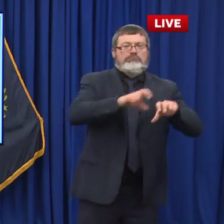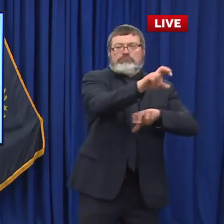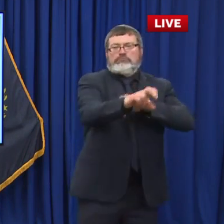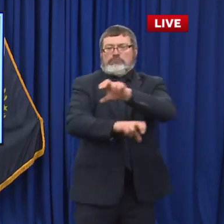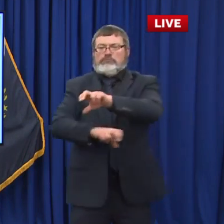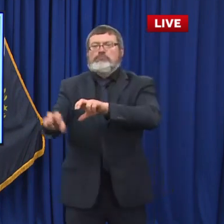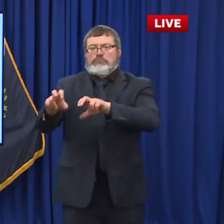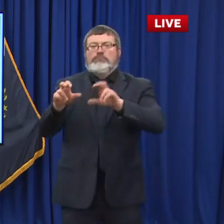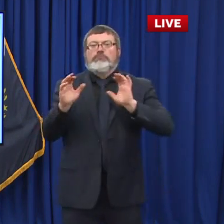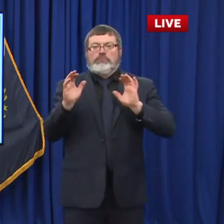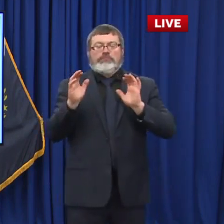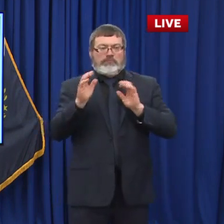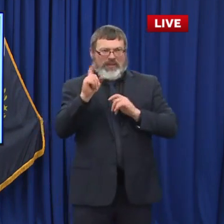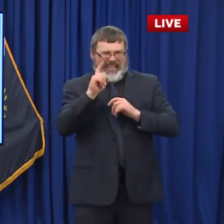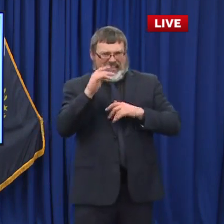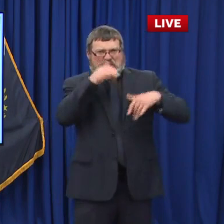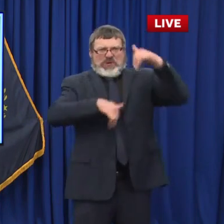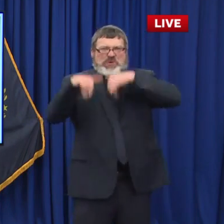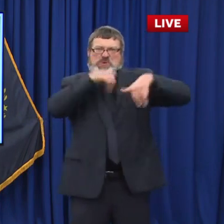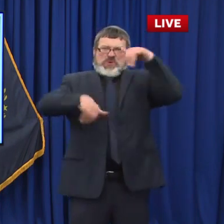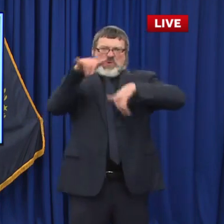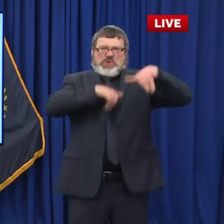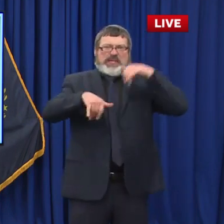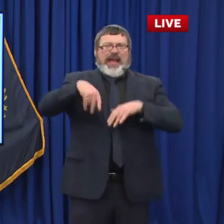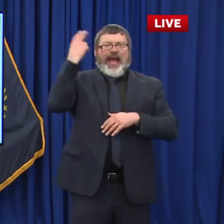WE STILL HAVE SOME MONEY AVAILABLE TO US.